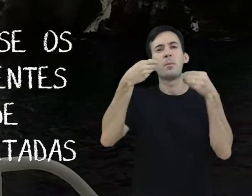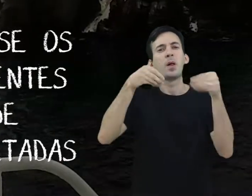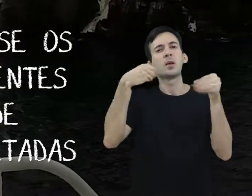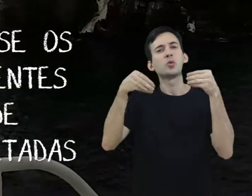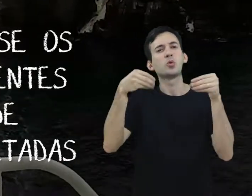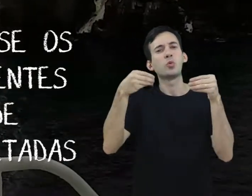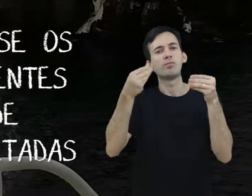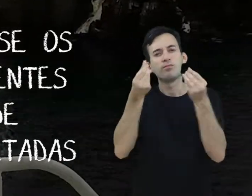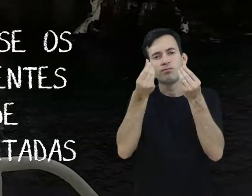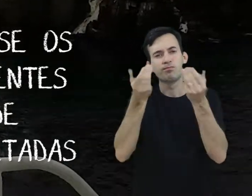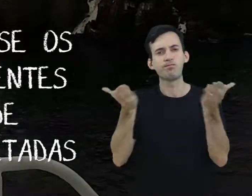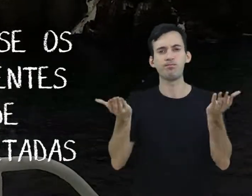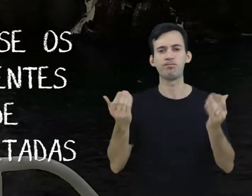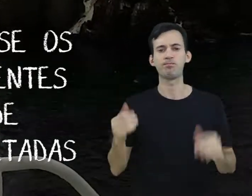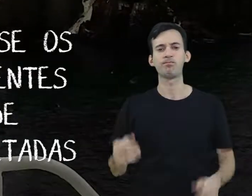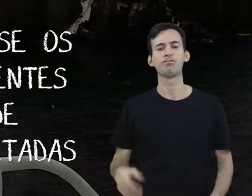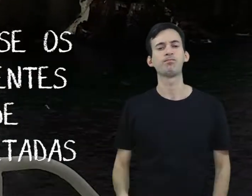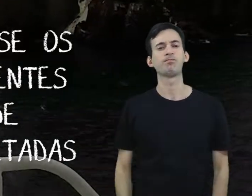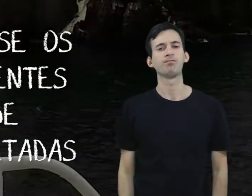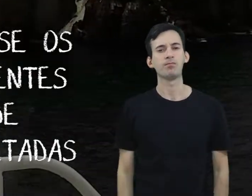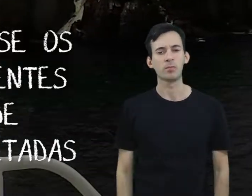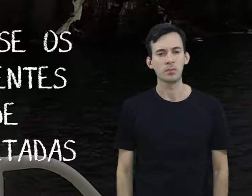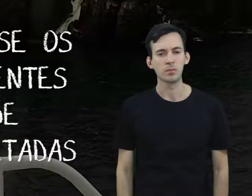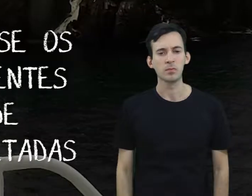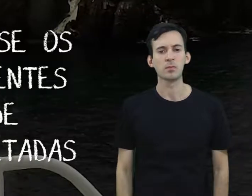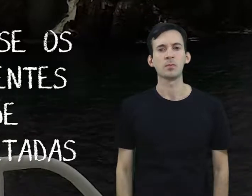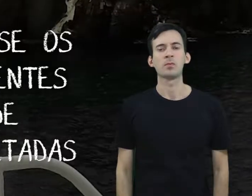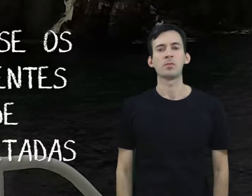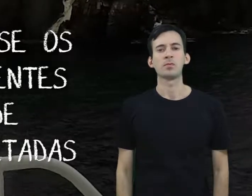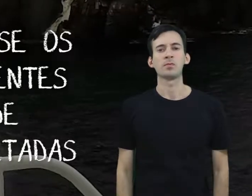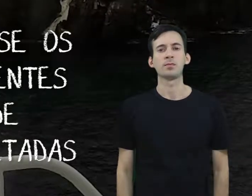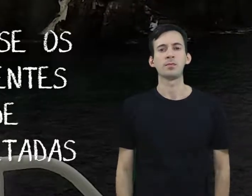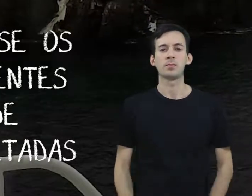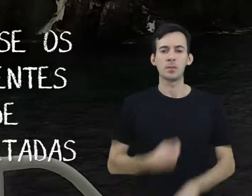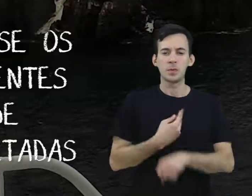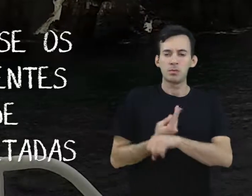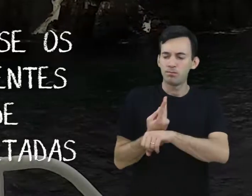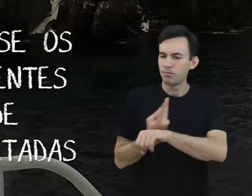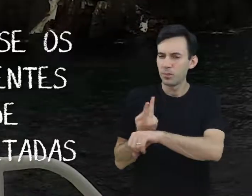and finally what kind of samples we could collect regarding micro-plastics.